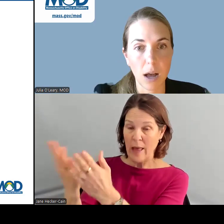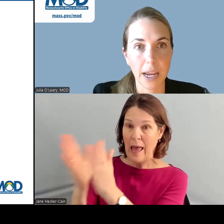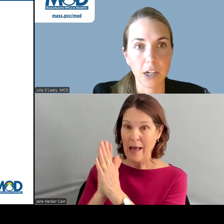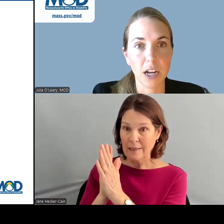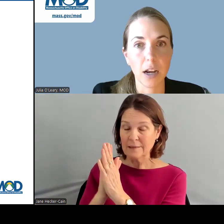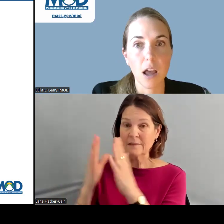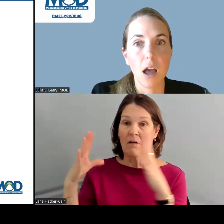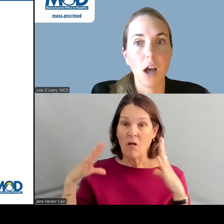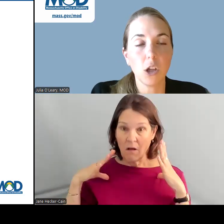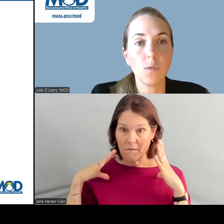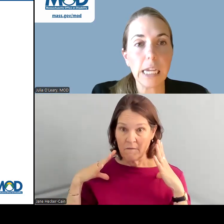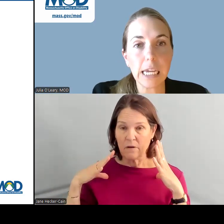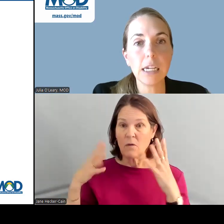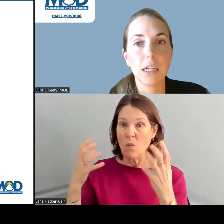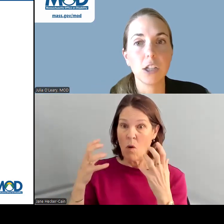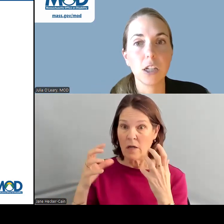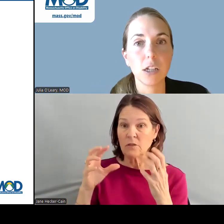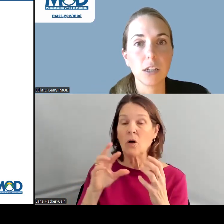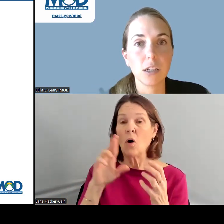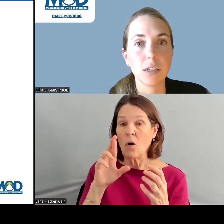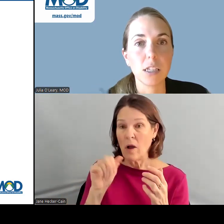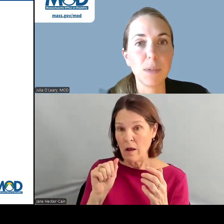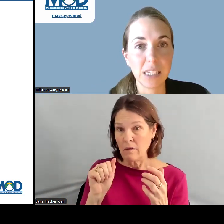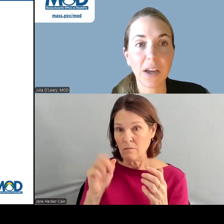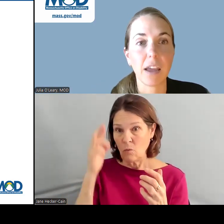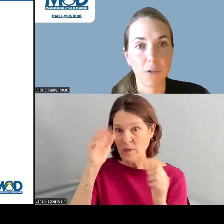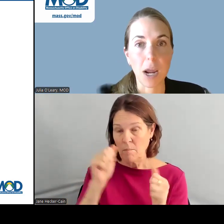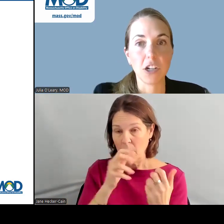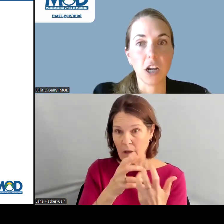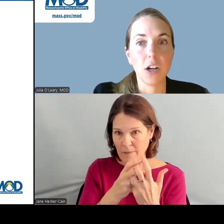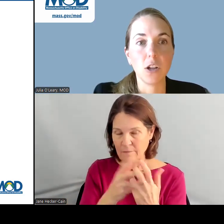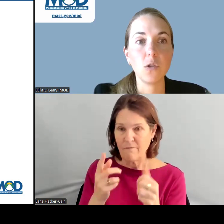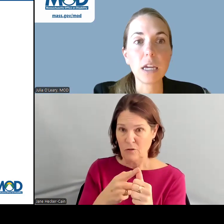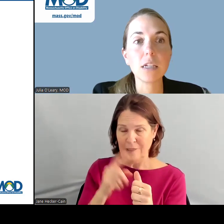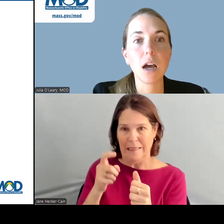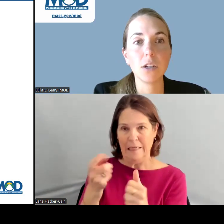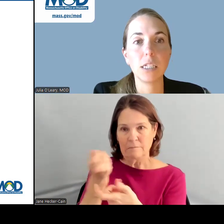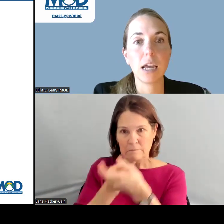When you get a request for leave as a reasonable accommodation, you need specific information.